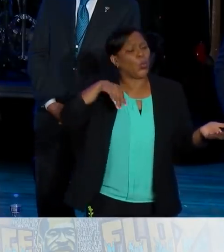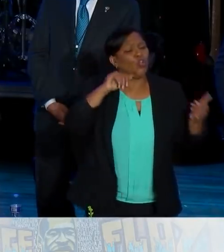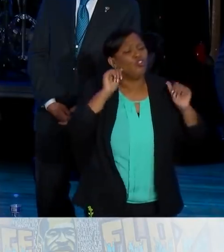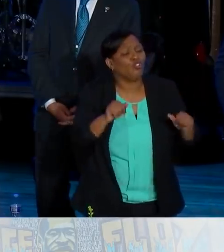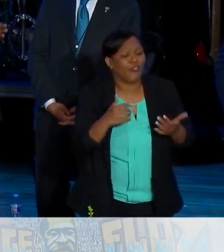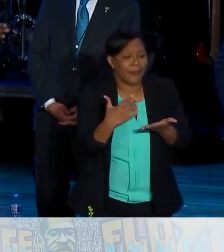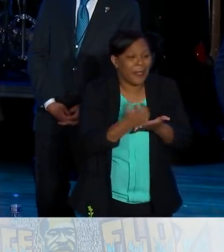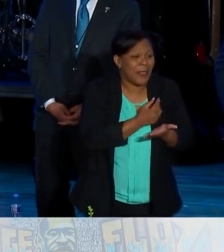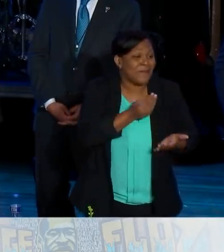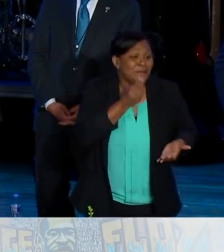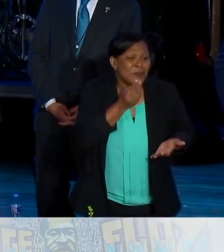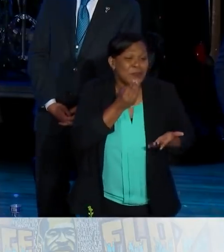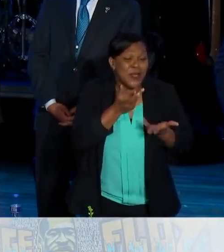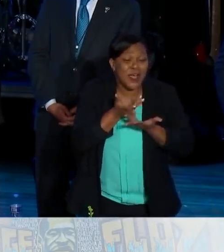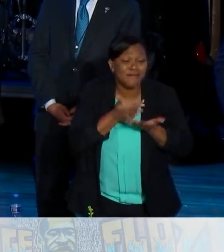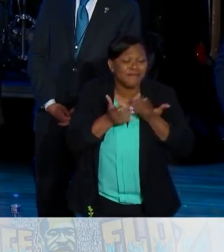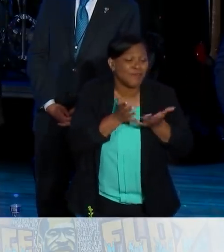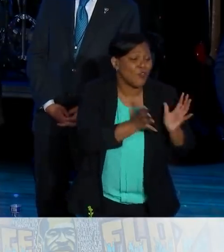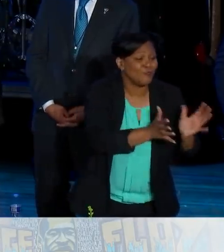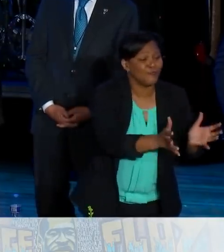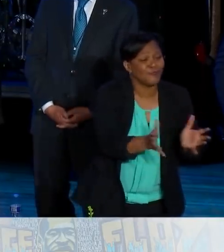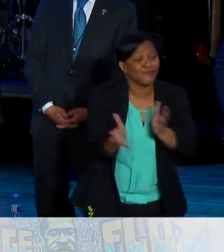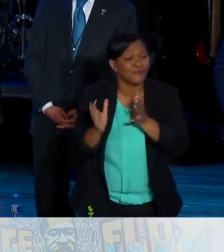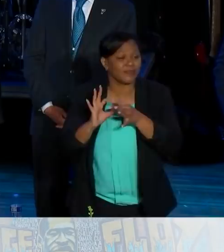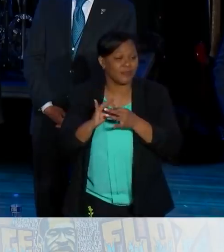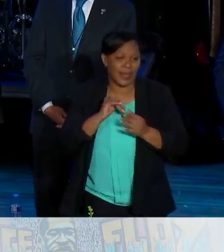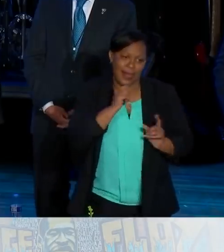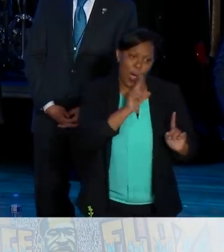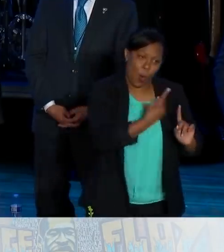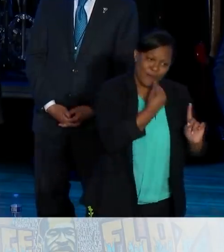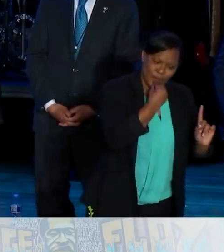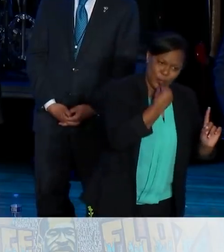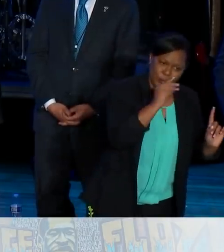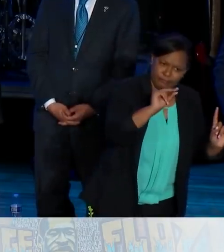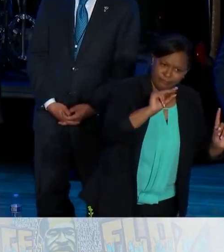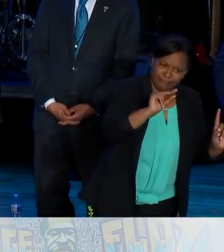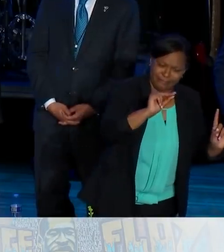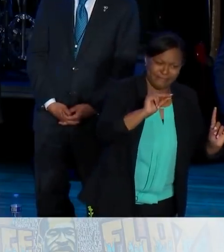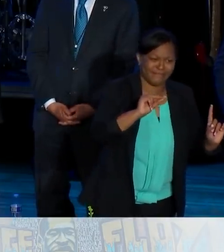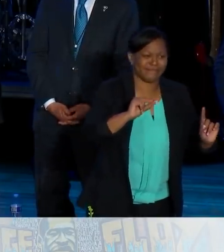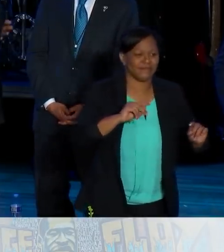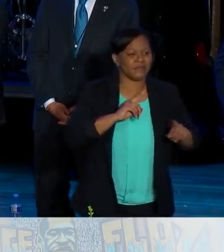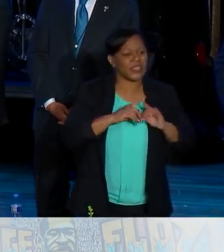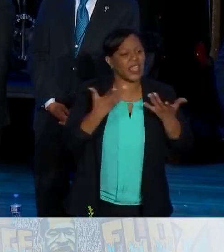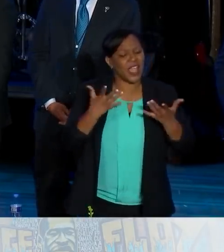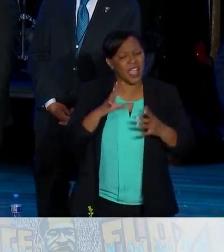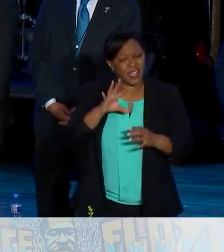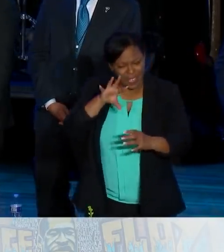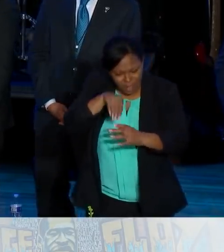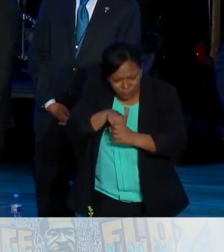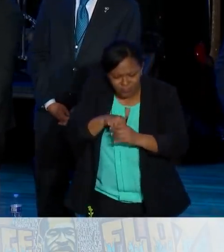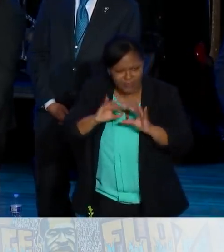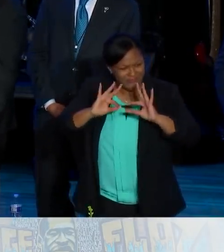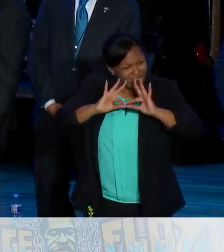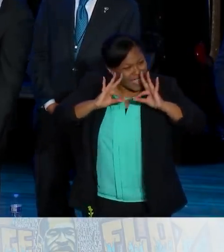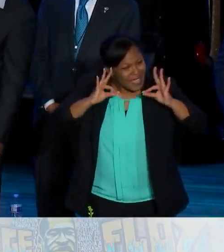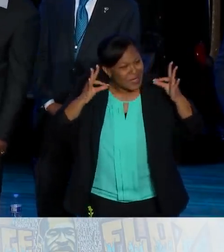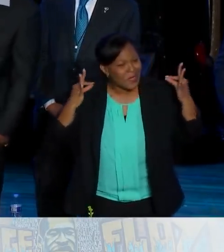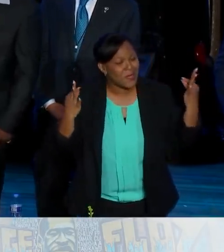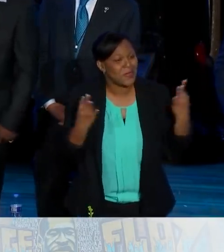KIDS THAT WOULD COME OVER THERE BECAUSE THEY ALWAYS KNEW THAT THEY COULD GET SOMETHING TO EAT IF THEY CAME THERE. AND NOT ONLY FOOD, BUT THEY